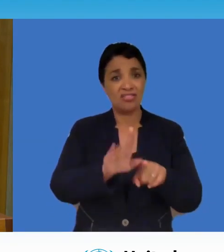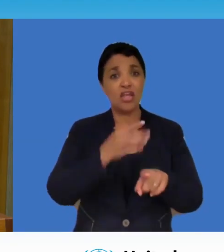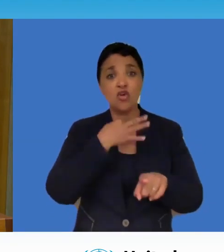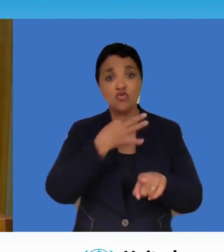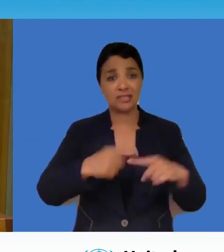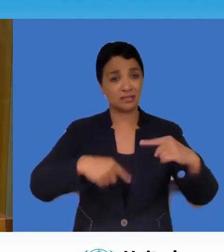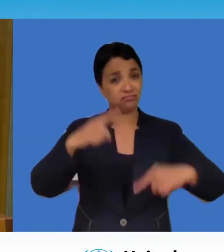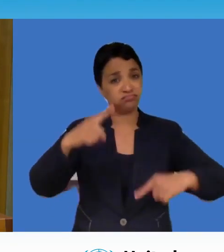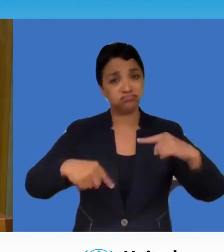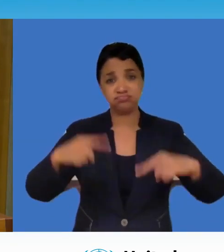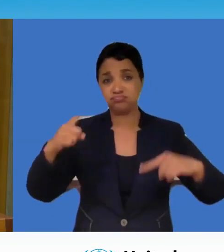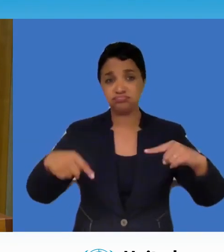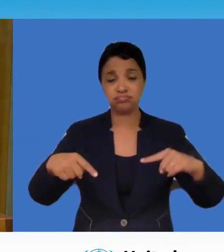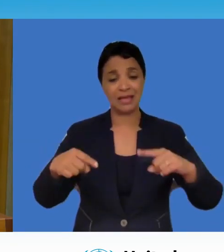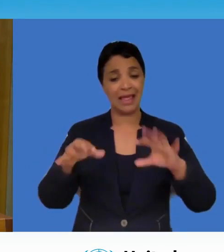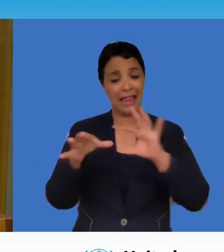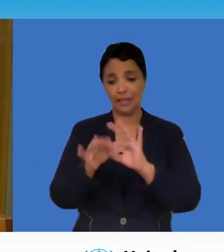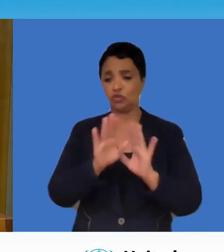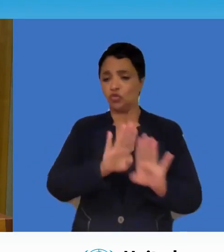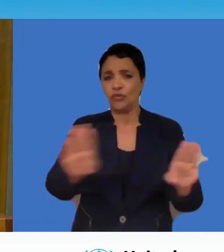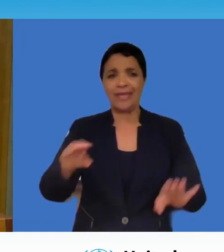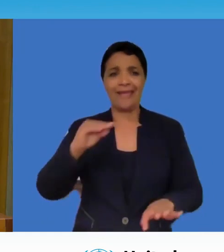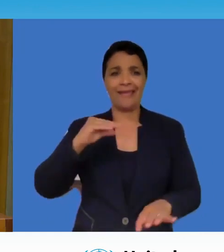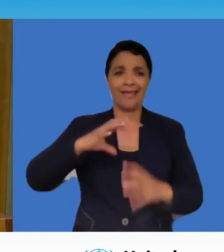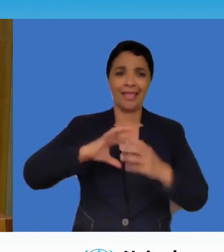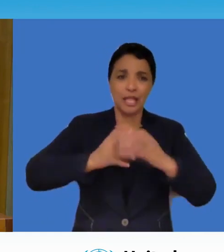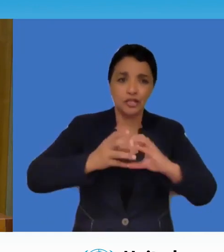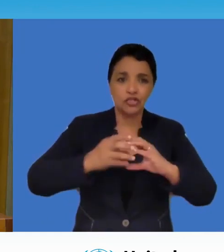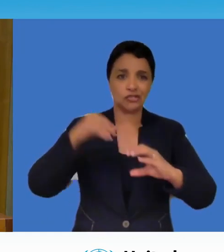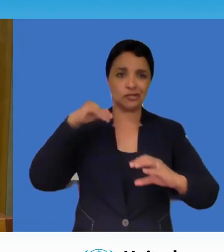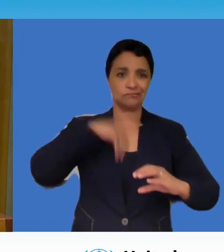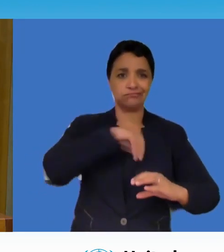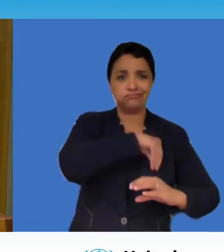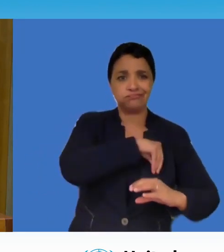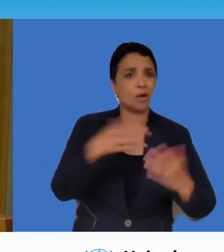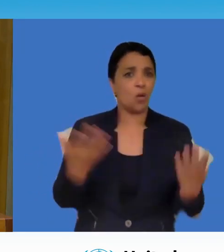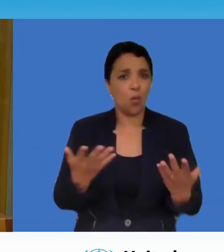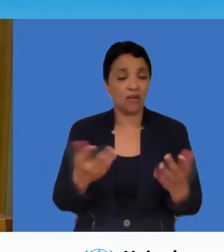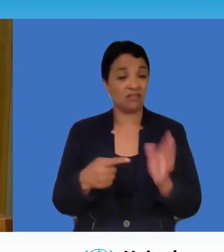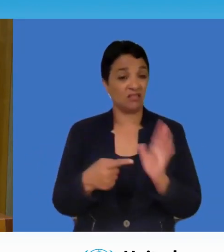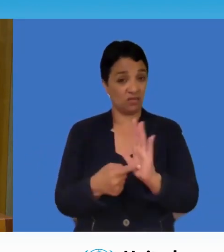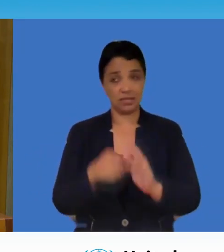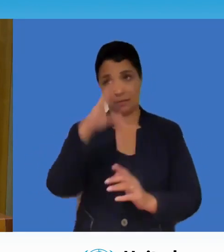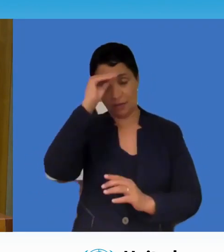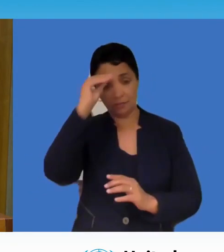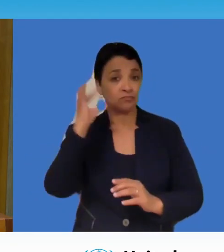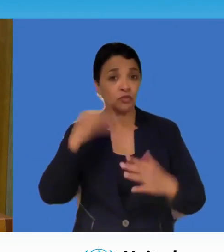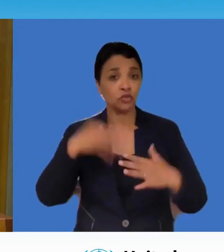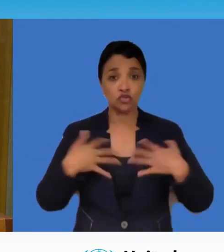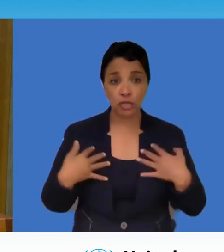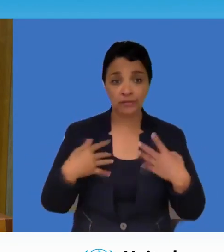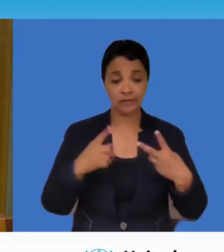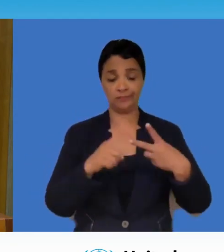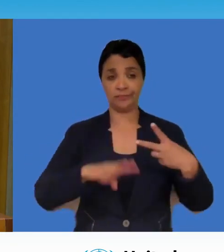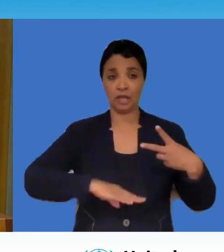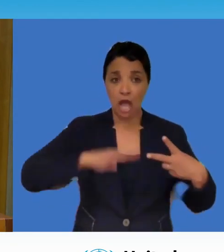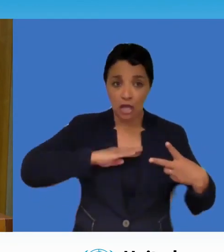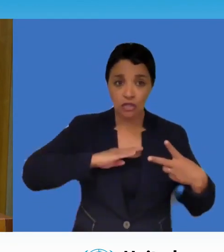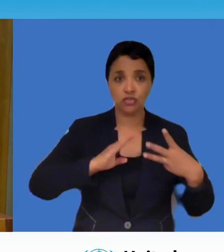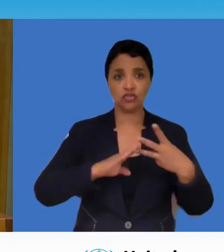that they are exposed vary greatly depending on inter intersectional factors of course gender age